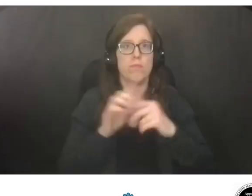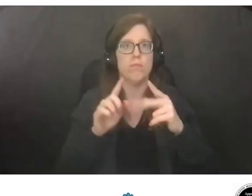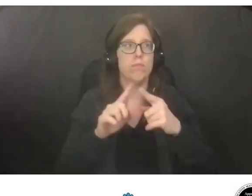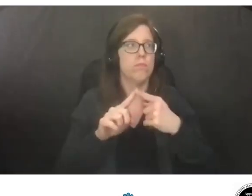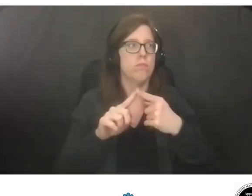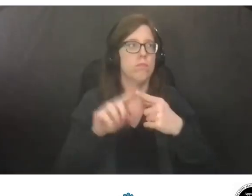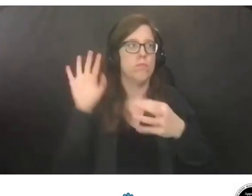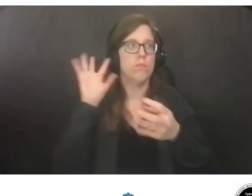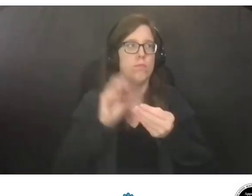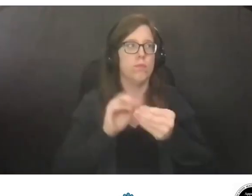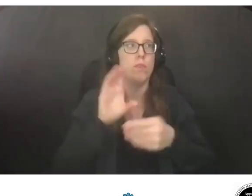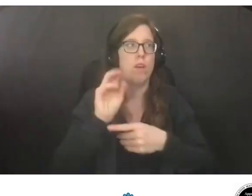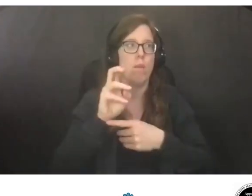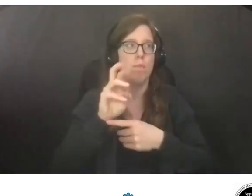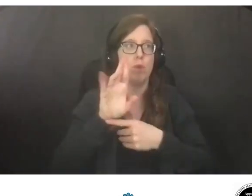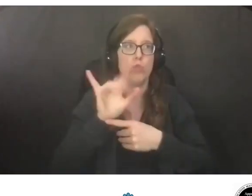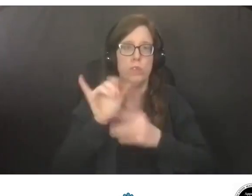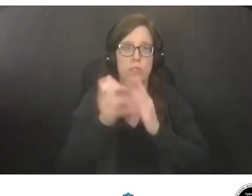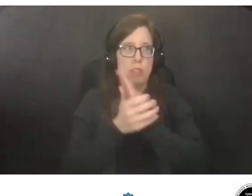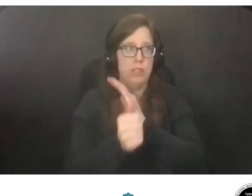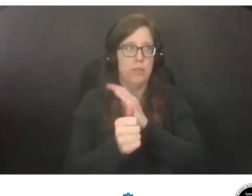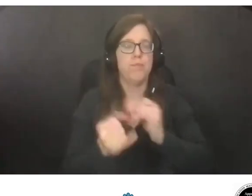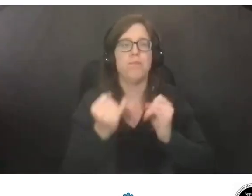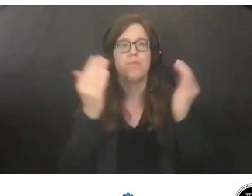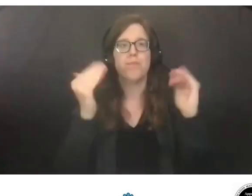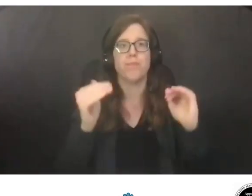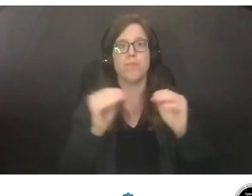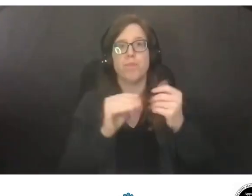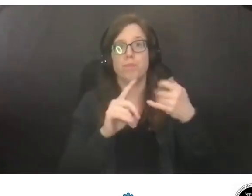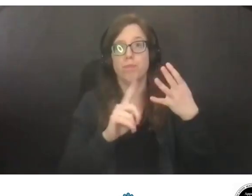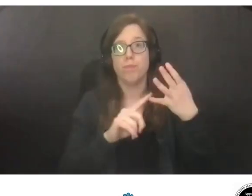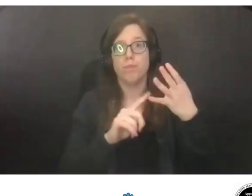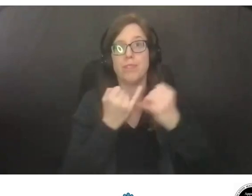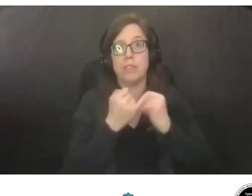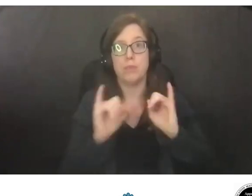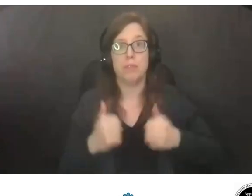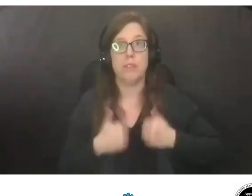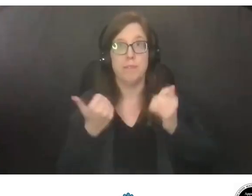Compensatory Skills, Independent Living Skills,